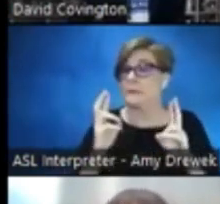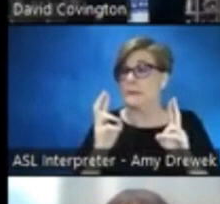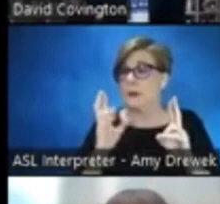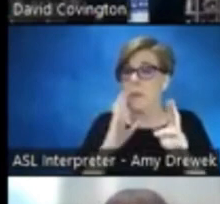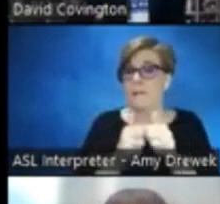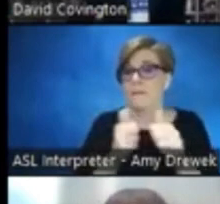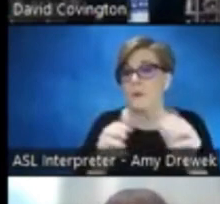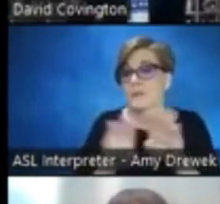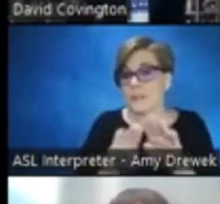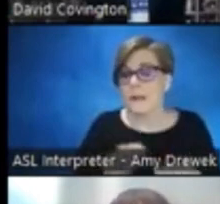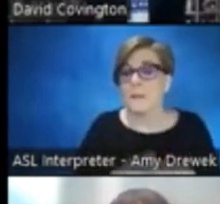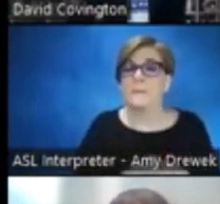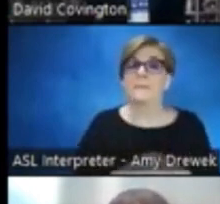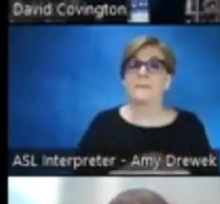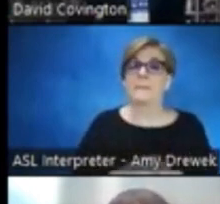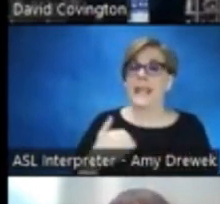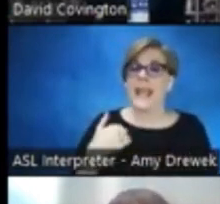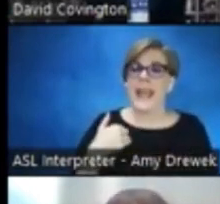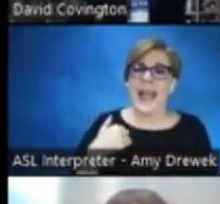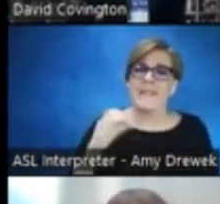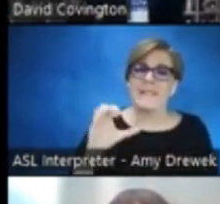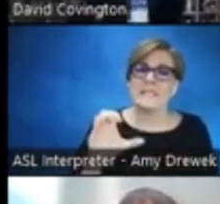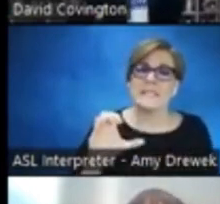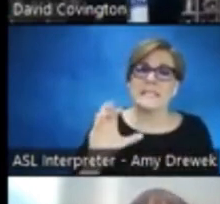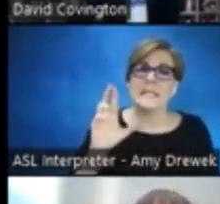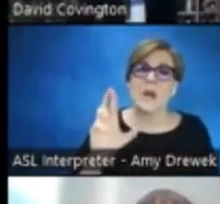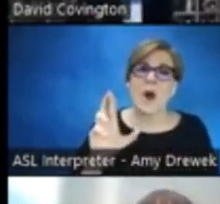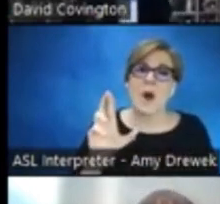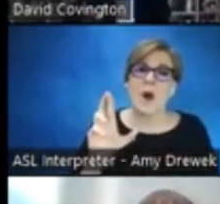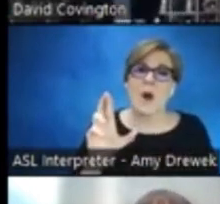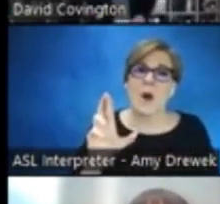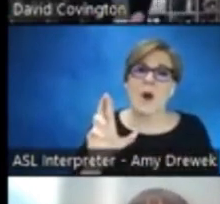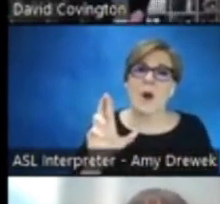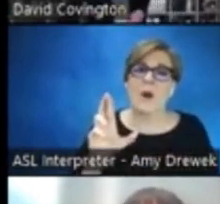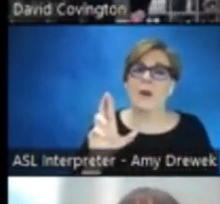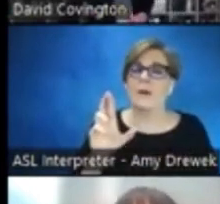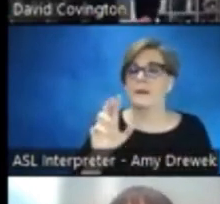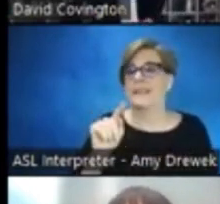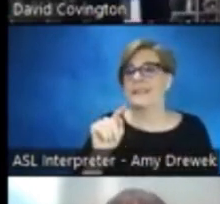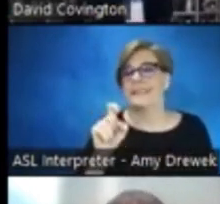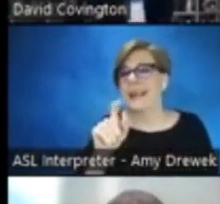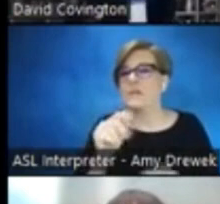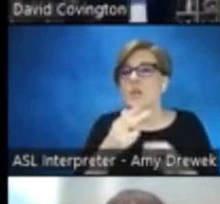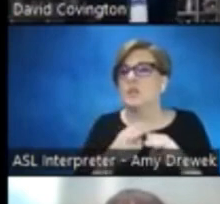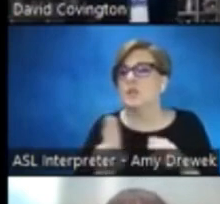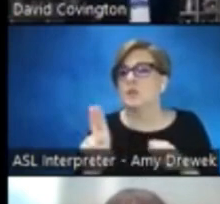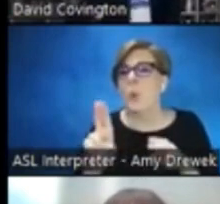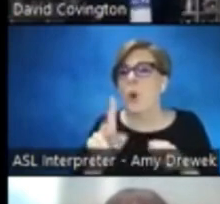THERE IS CR TEXT, WHICH IS A SHORT TERM BUDGET THAT WILL KEEP THE GOVERNMENT